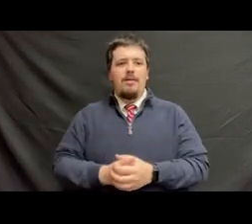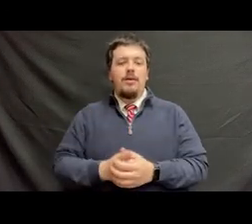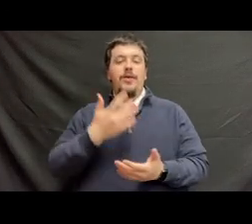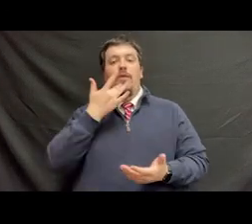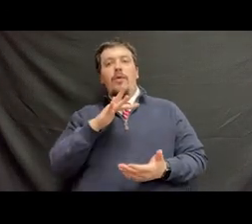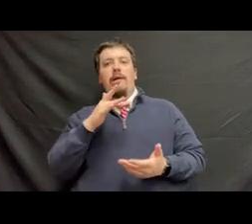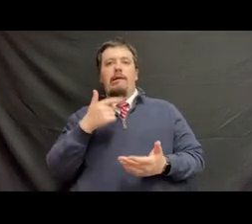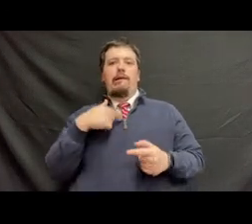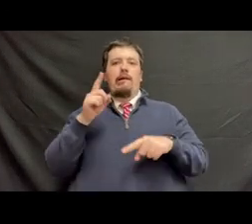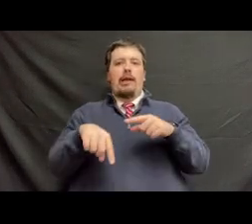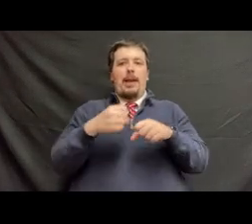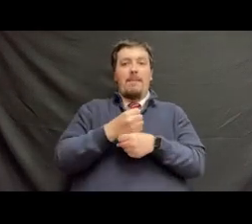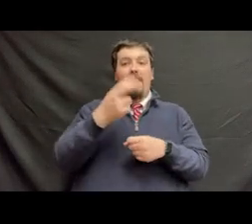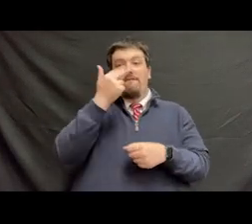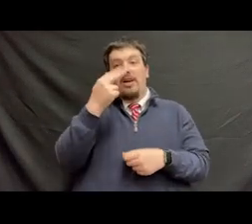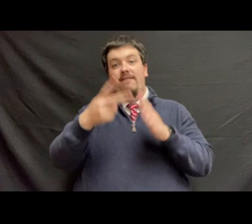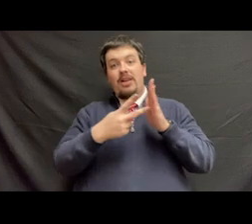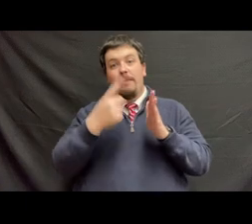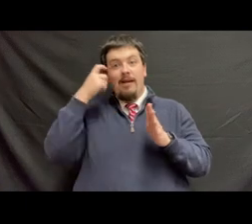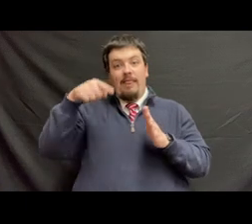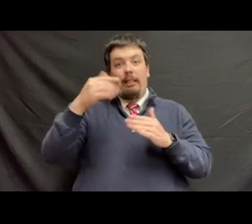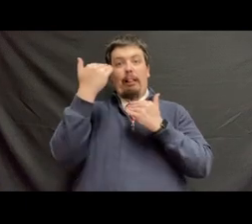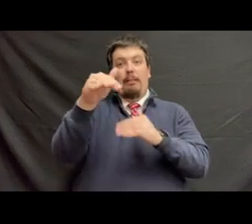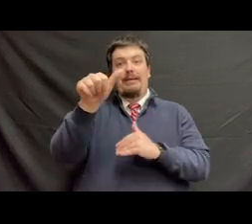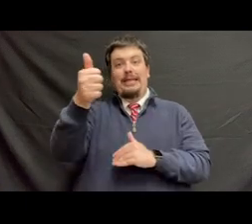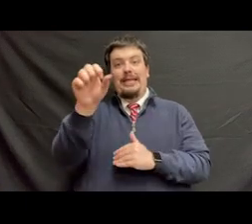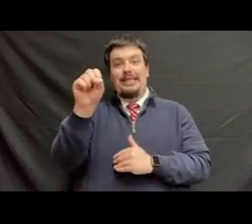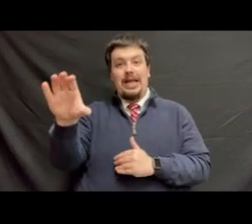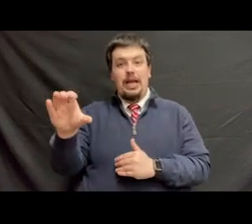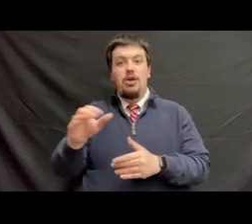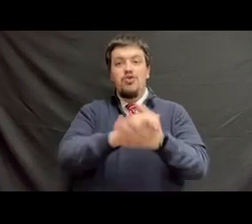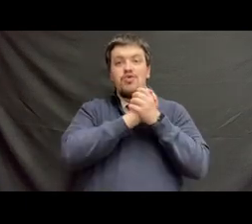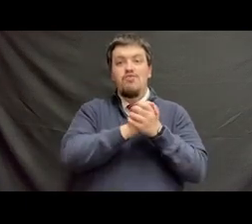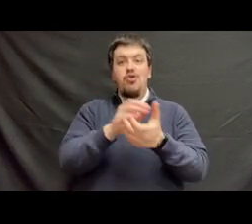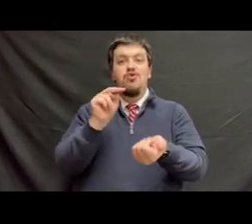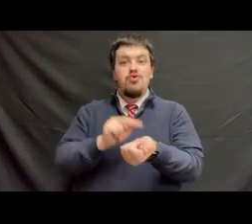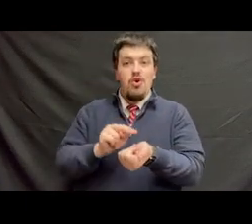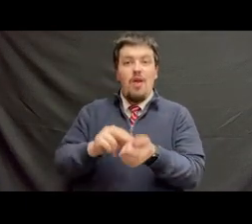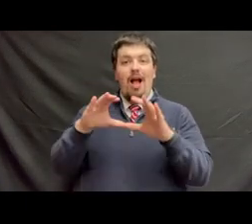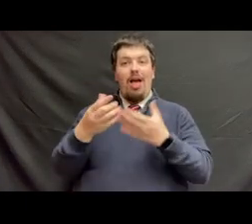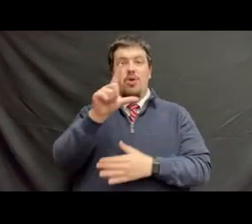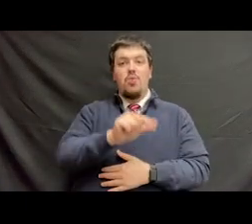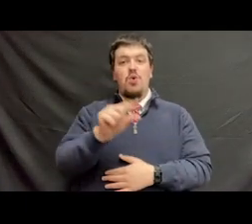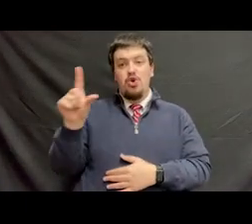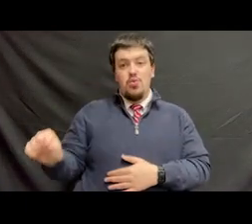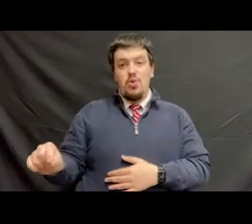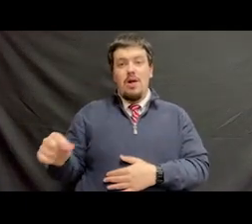Unfortunately I can not make a funny video for y'all because this video can only be 10 seconds, so congrats to the nursing class of 2020,